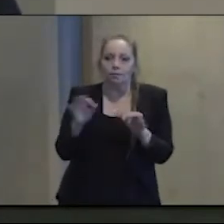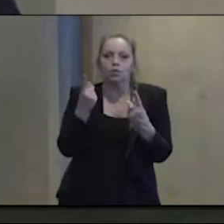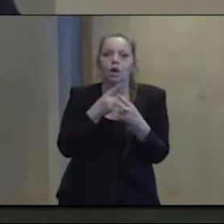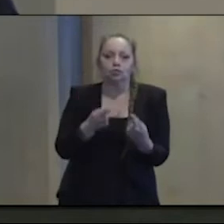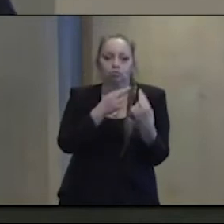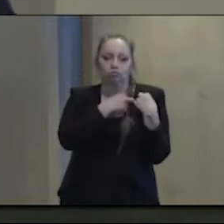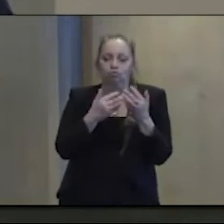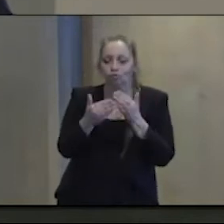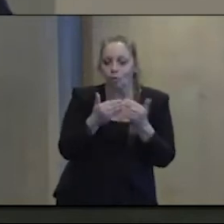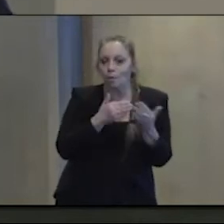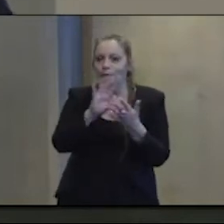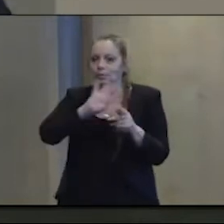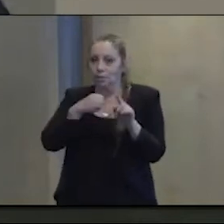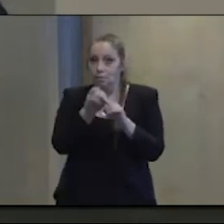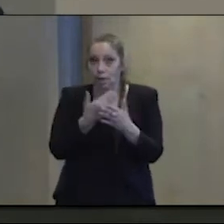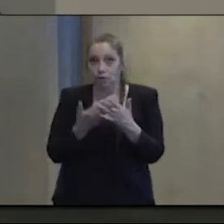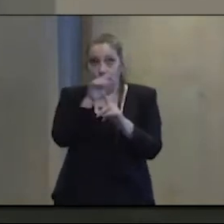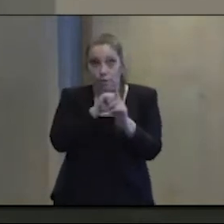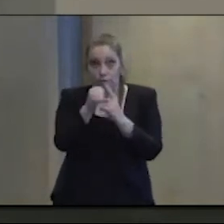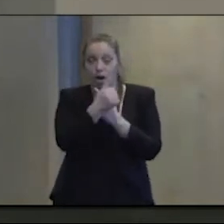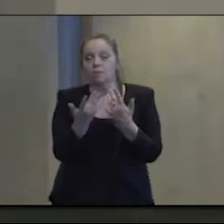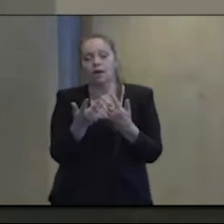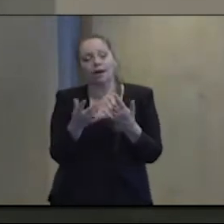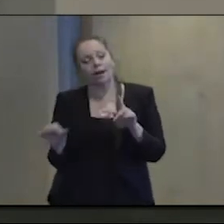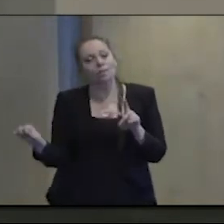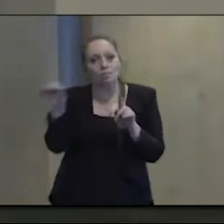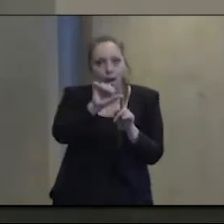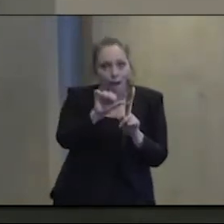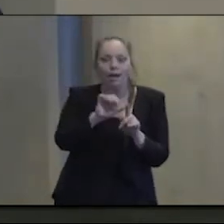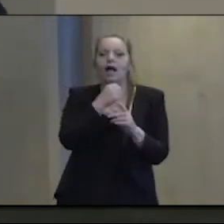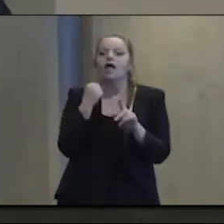managing environmental impacts, and again i get back to the general environmental duty that EPA